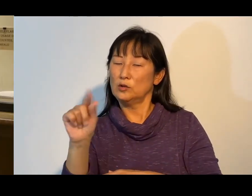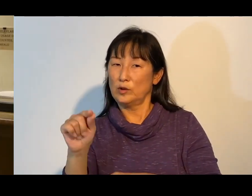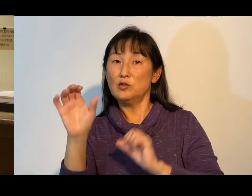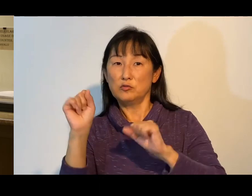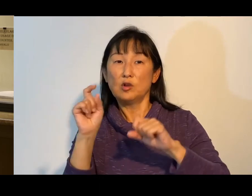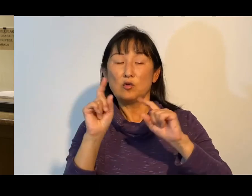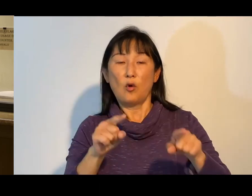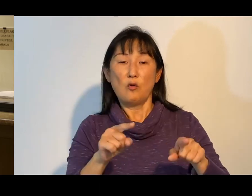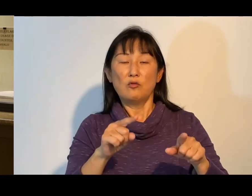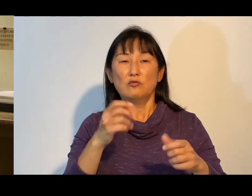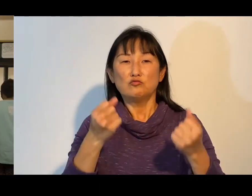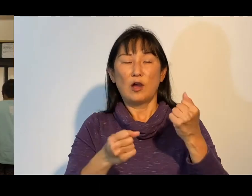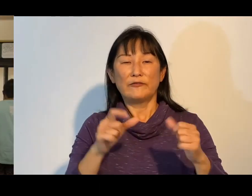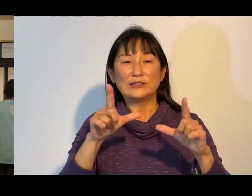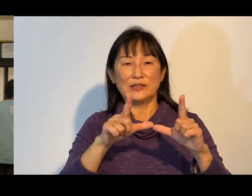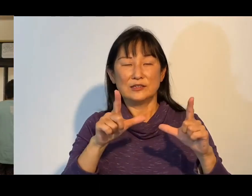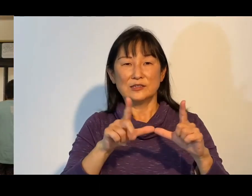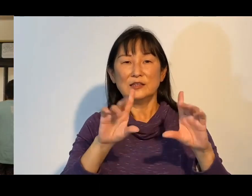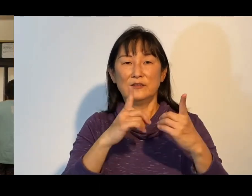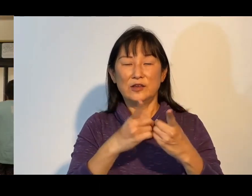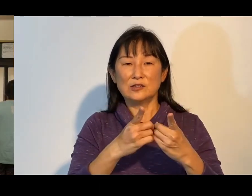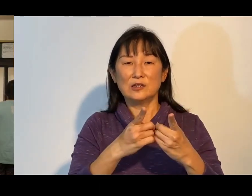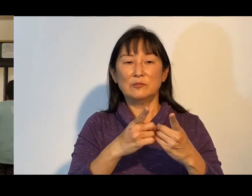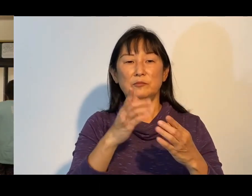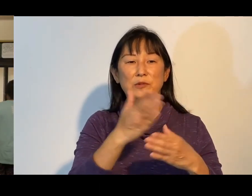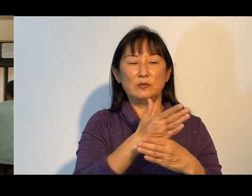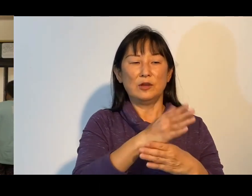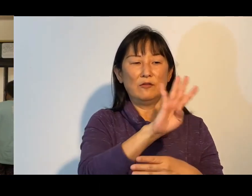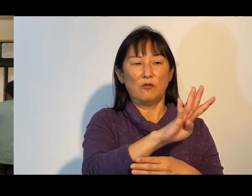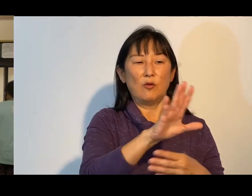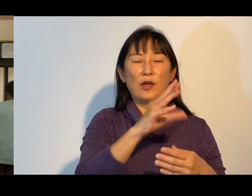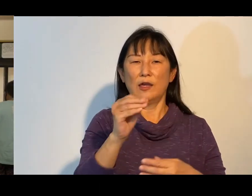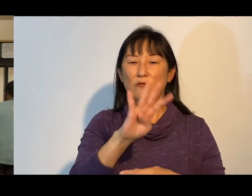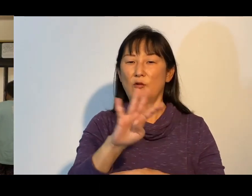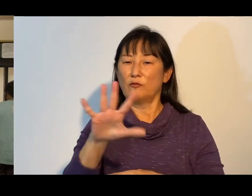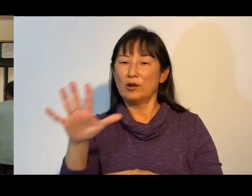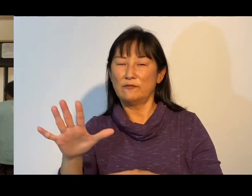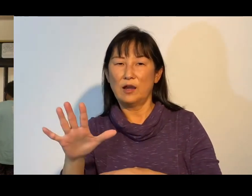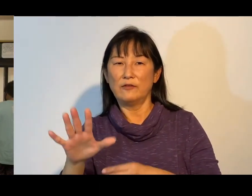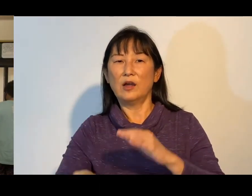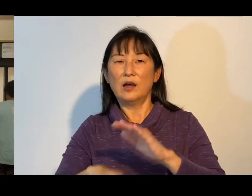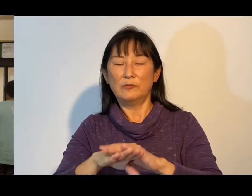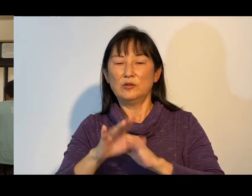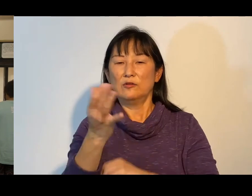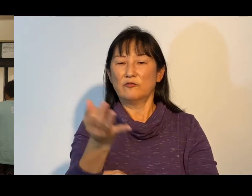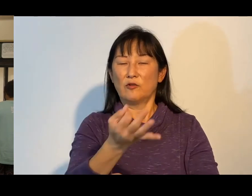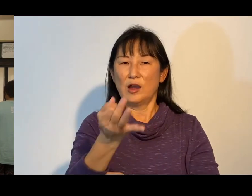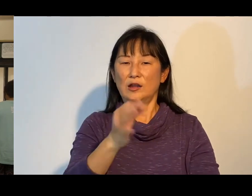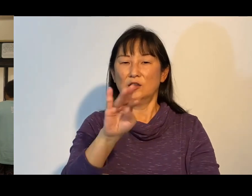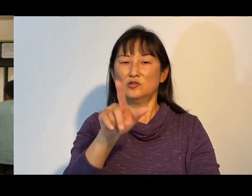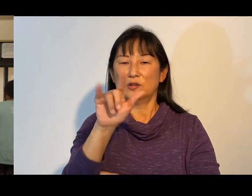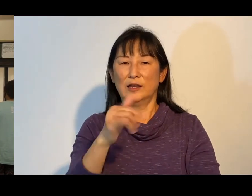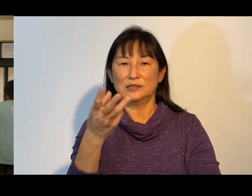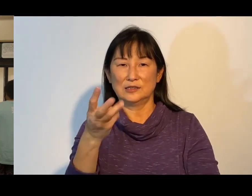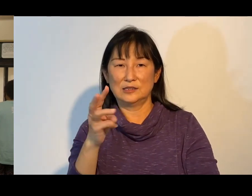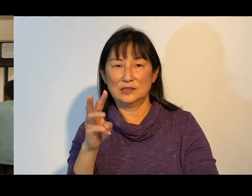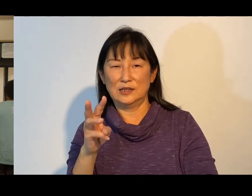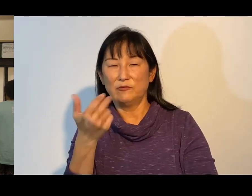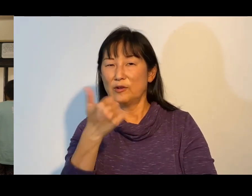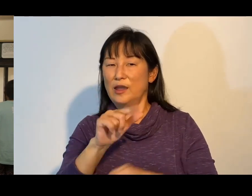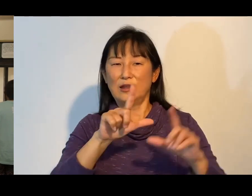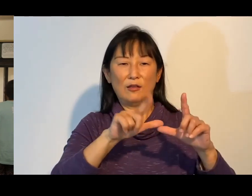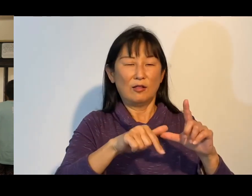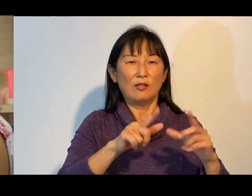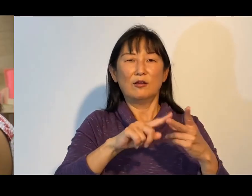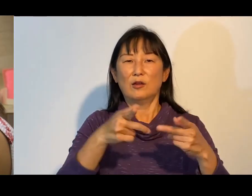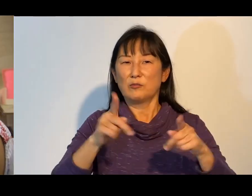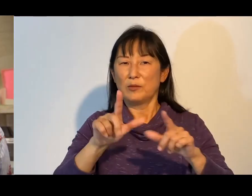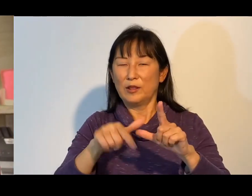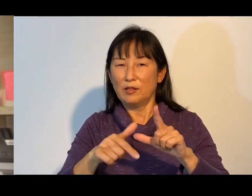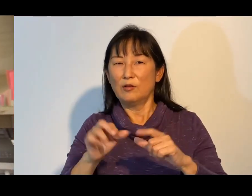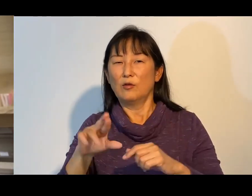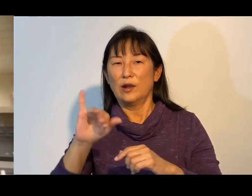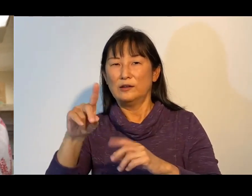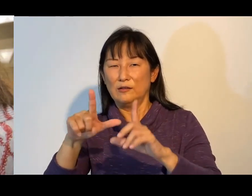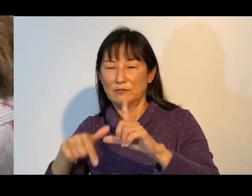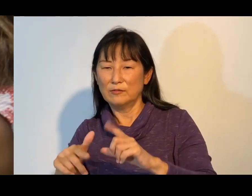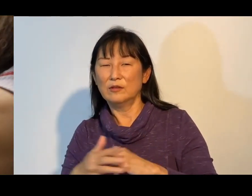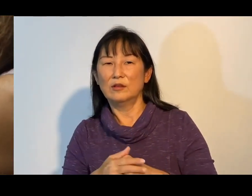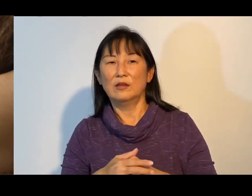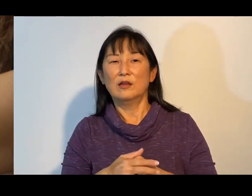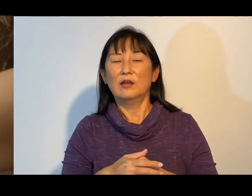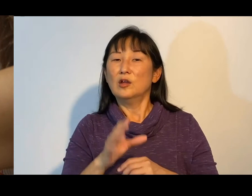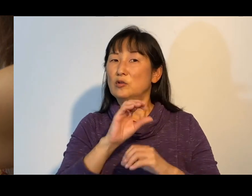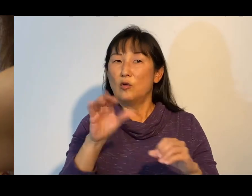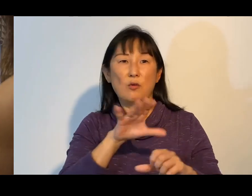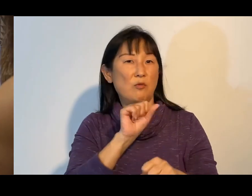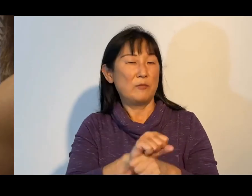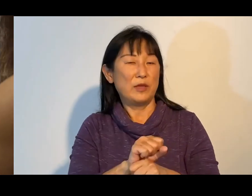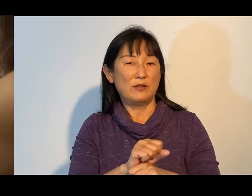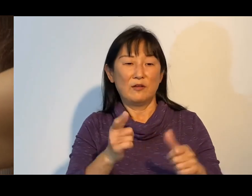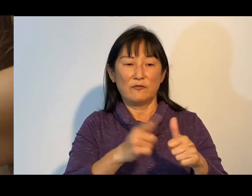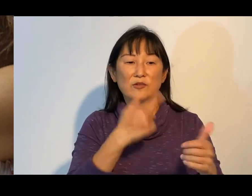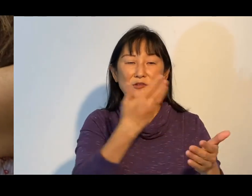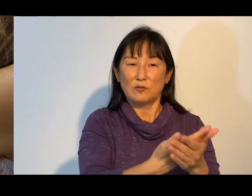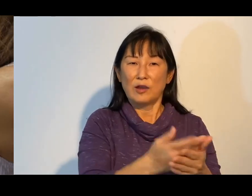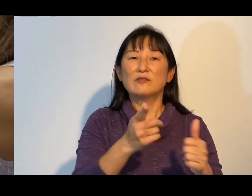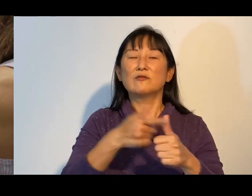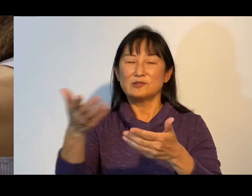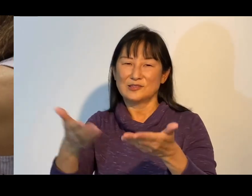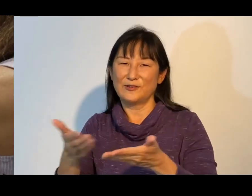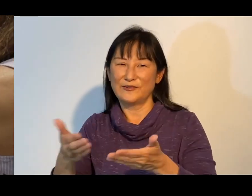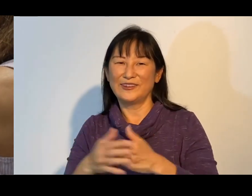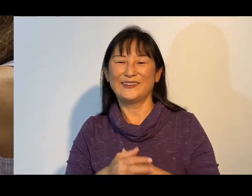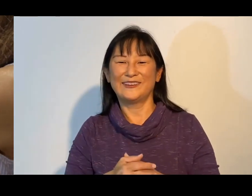Licensing division for service between 4 p.m. and 4:45 p.m., through Friday, July 16. No appointments are necessary and customers will be assisted on a first-come, first-served basis. To